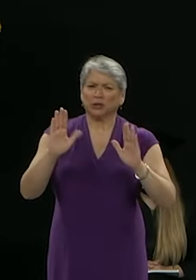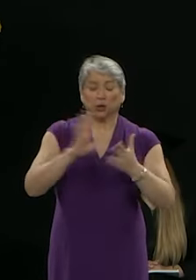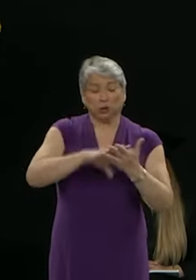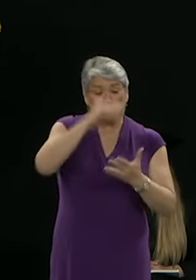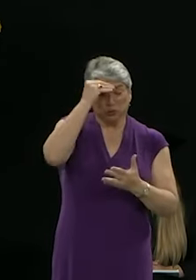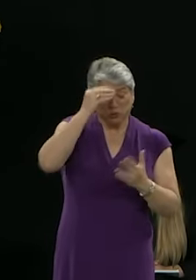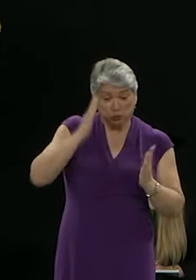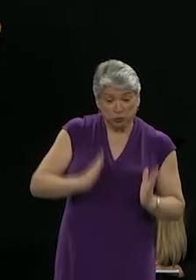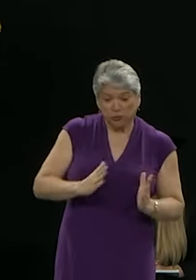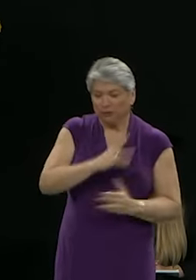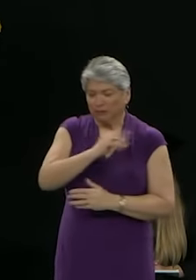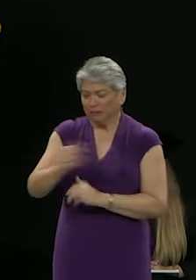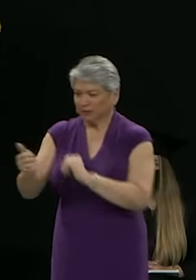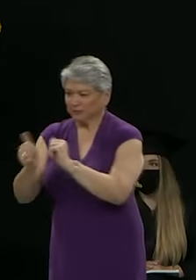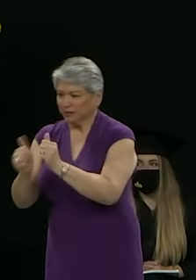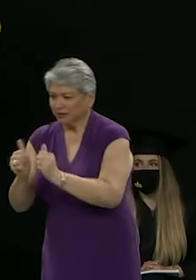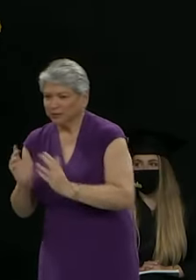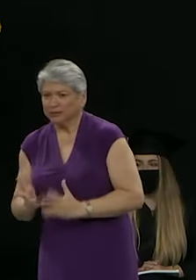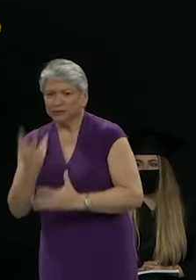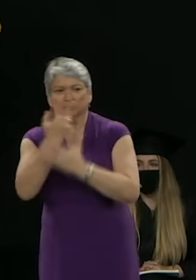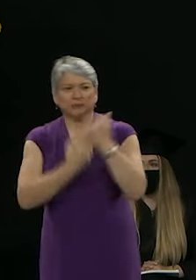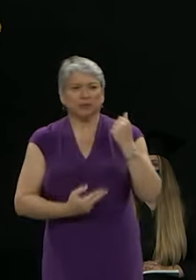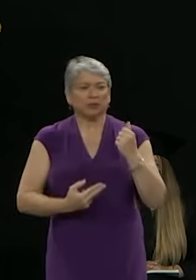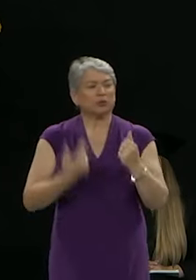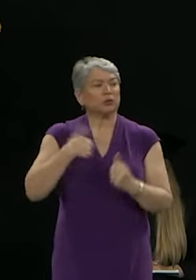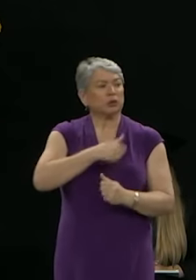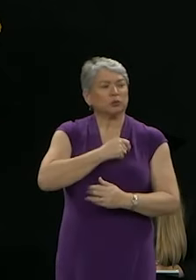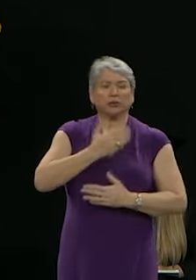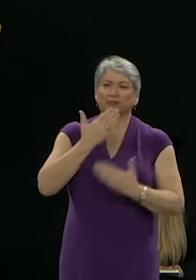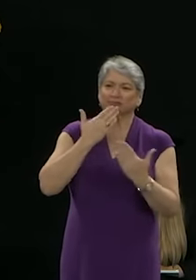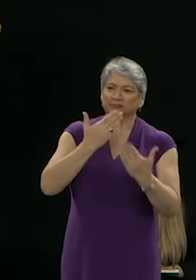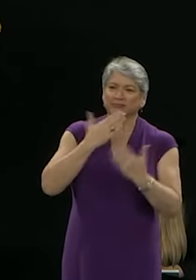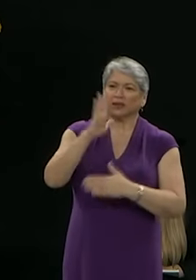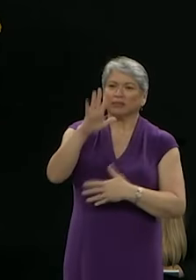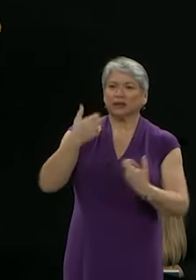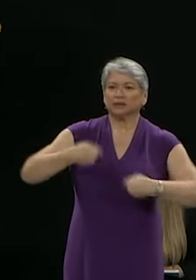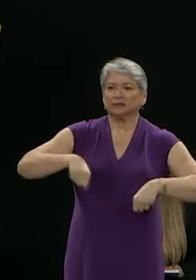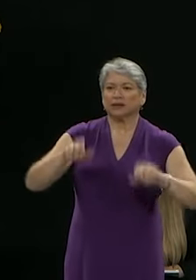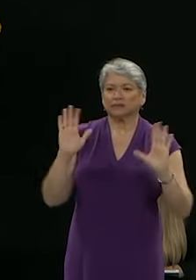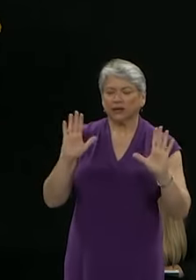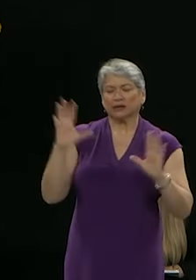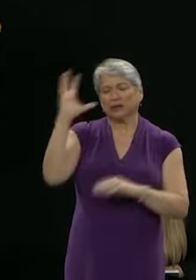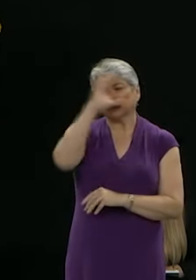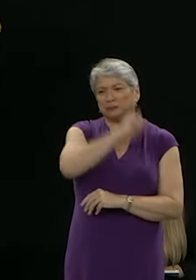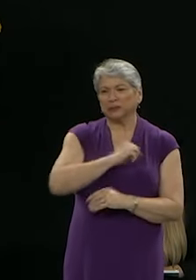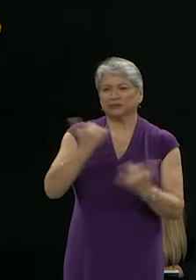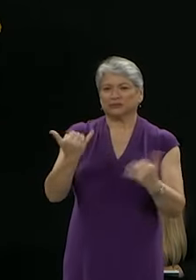and we appreciate the sacrifice that they are making in missing tonight’s ceremony.